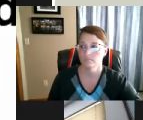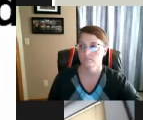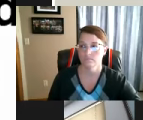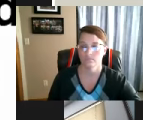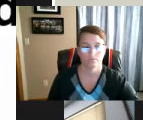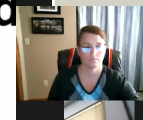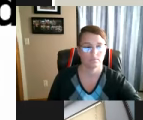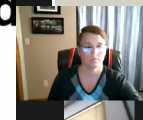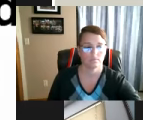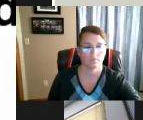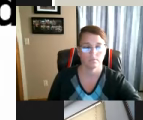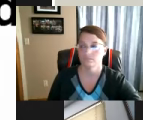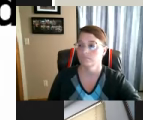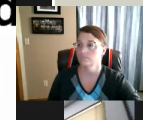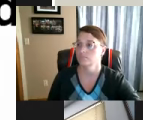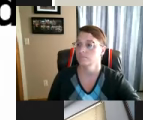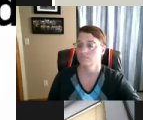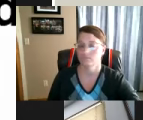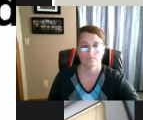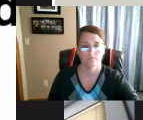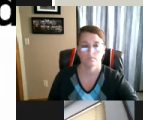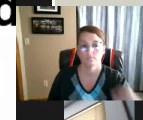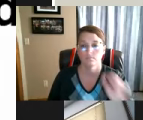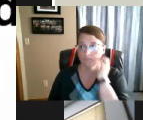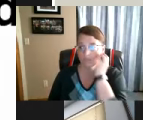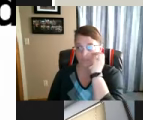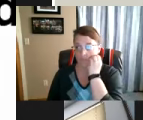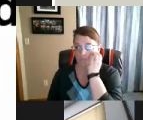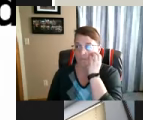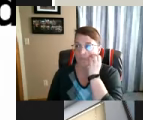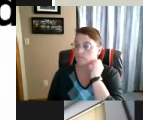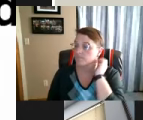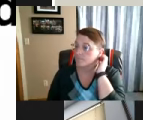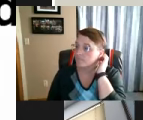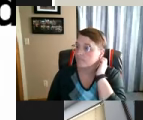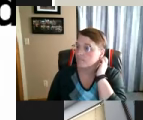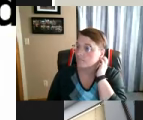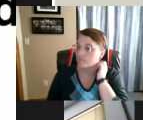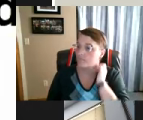as a drain on society. But this is a backwards way of thinking about it. Society's primary